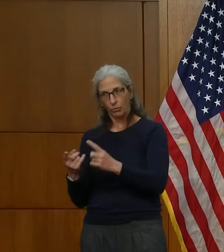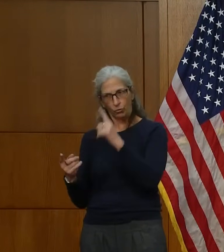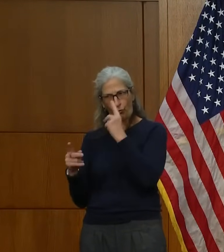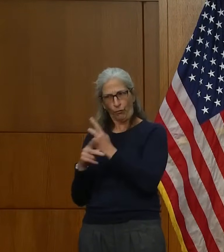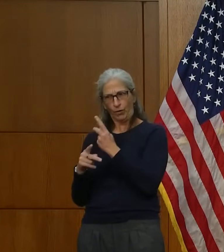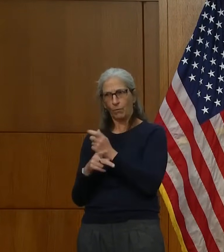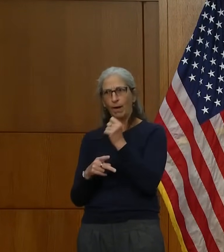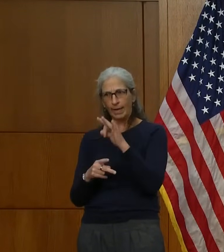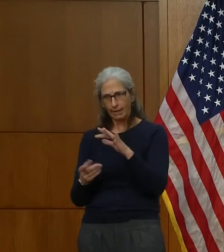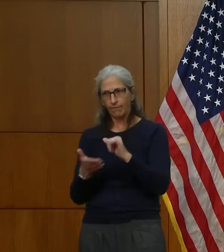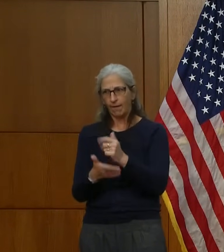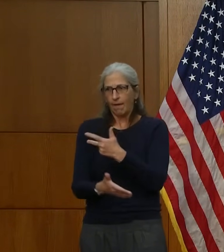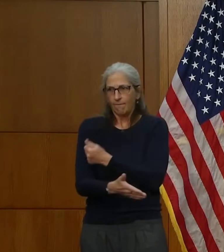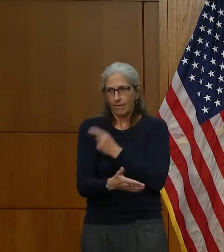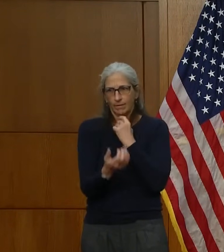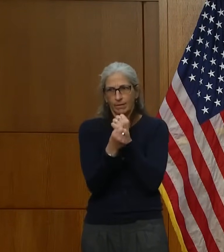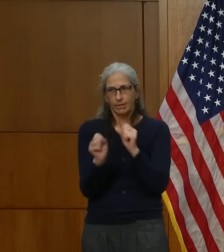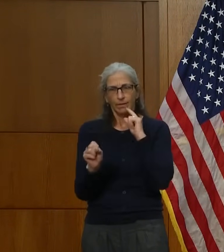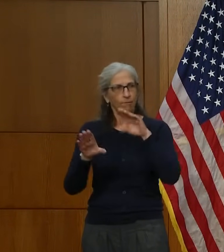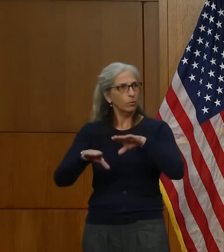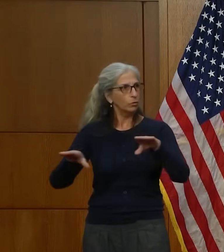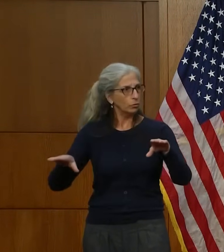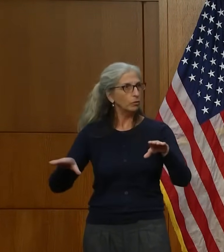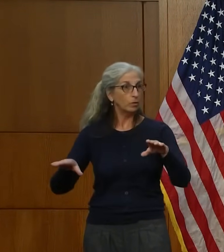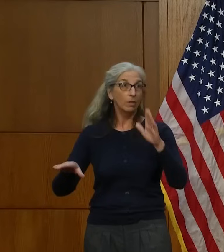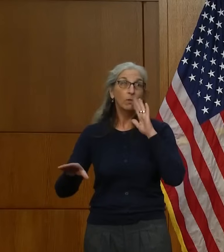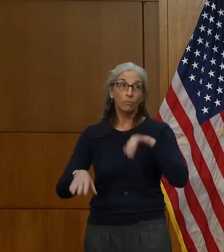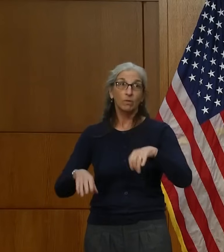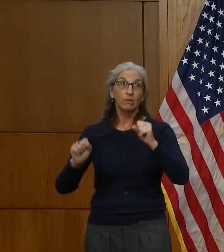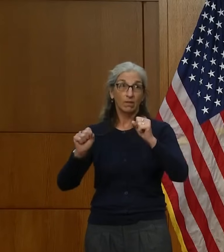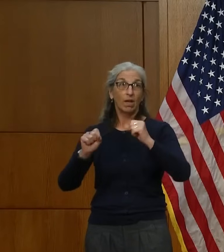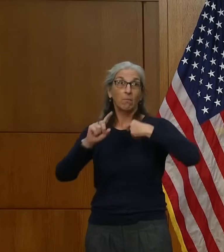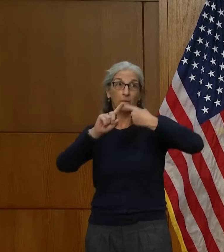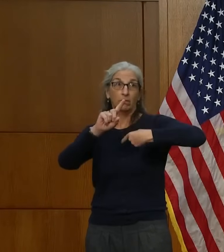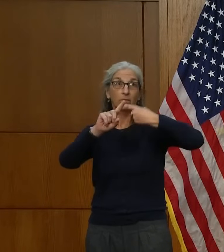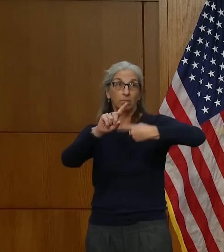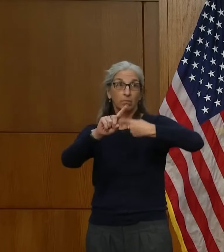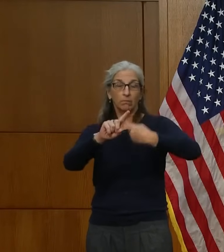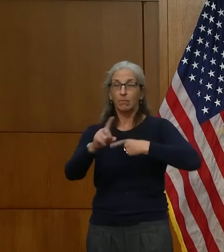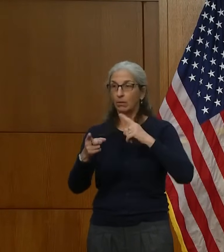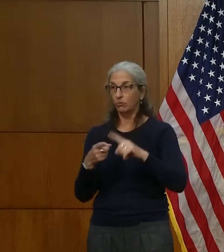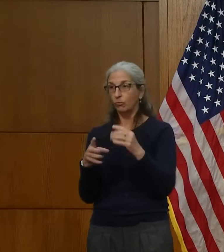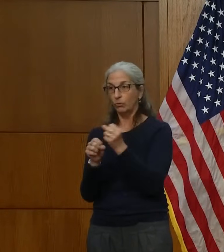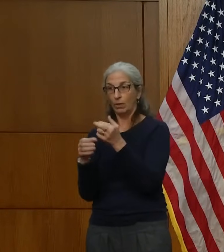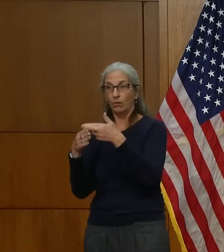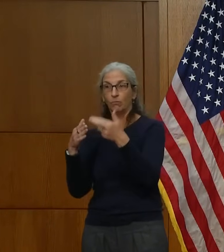THE PHARMACEUTICAL COMPANIES AND REALLY ENCOURAGE THEM TO T START DOING THAT, AND THAT THAT WILL PROBABLY TAKE A COUPLE